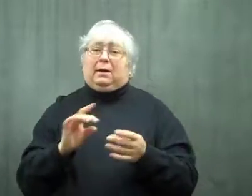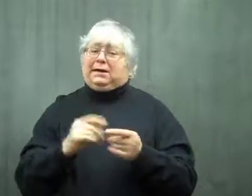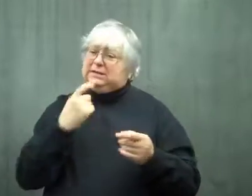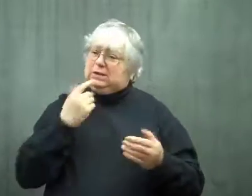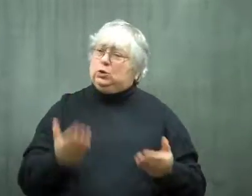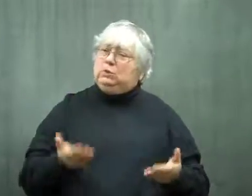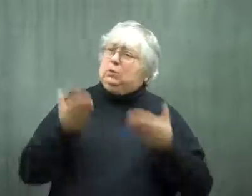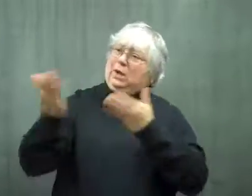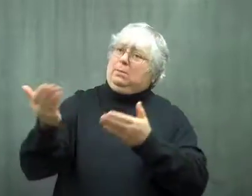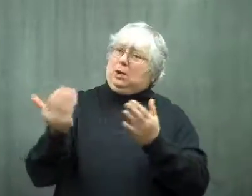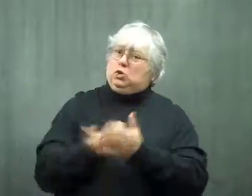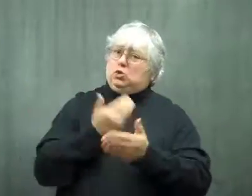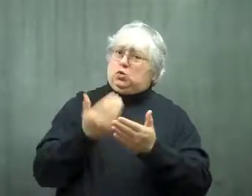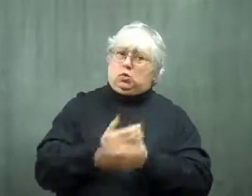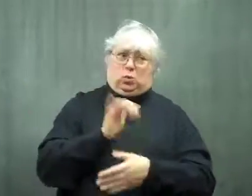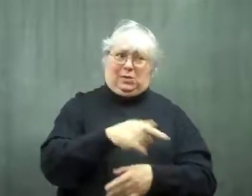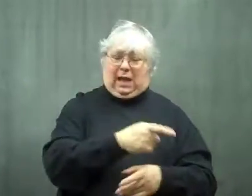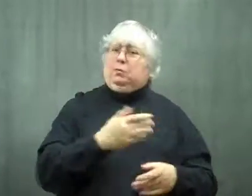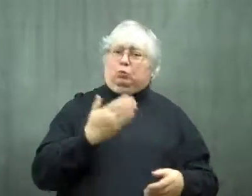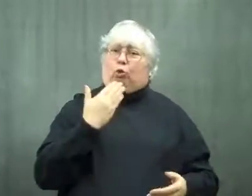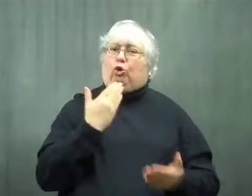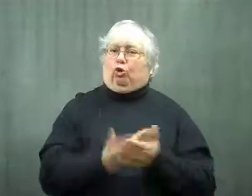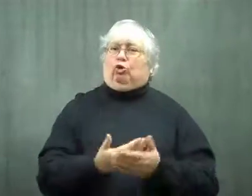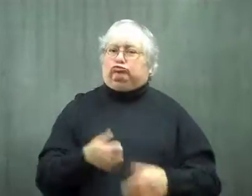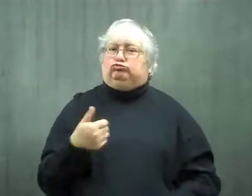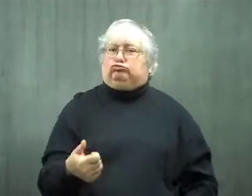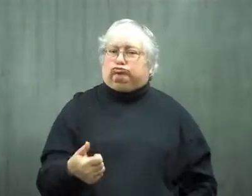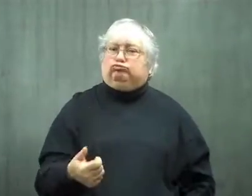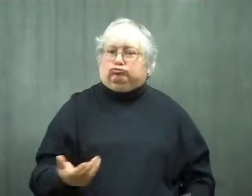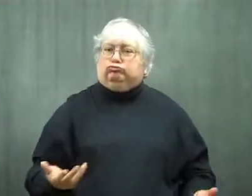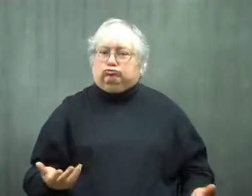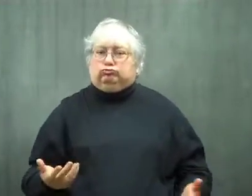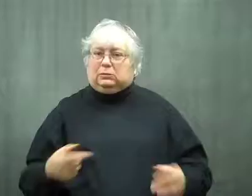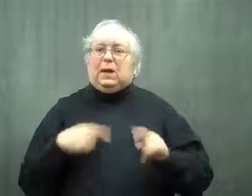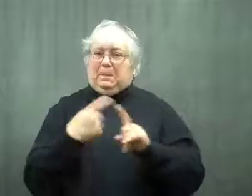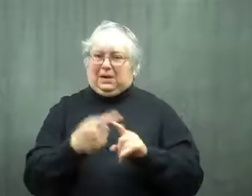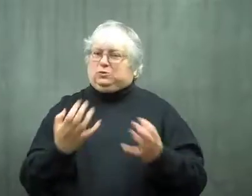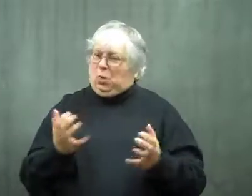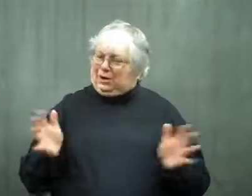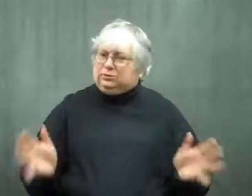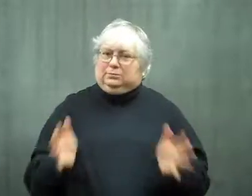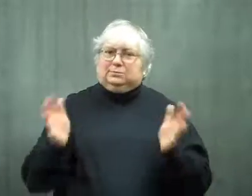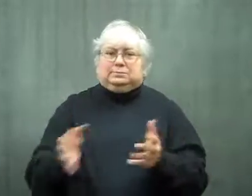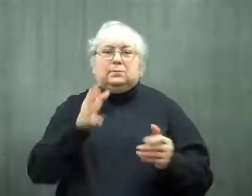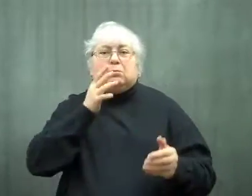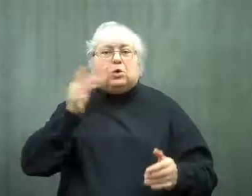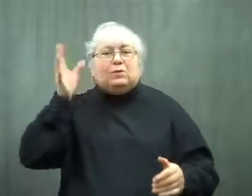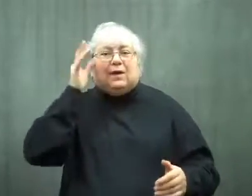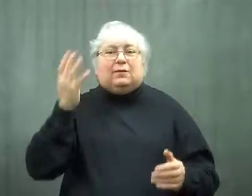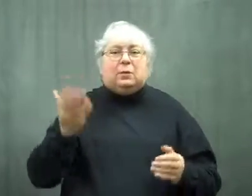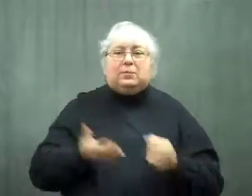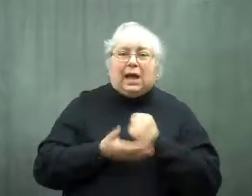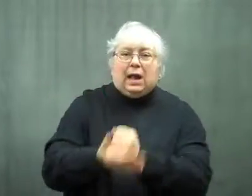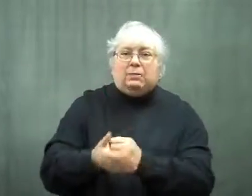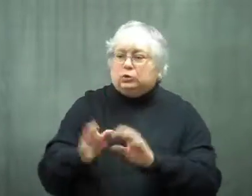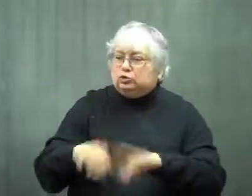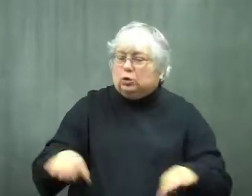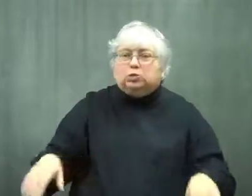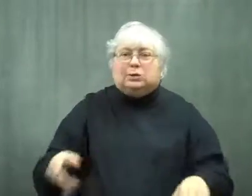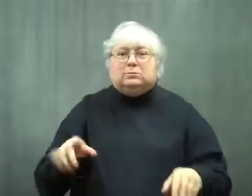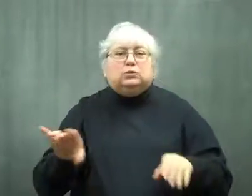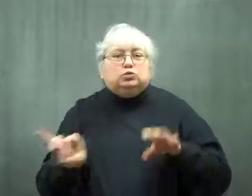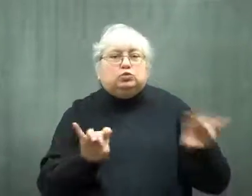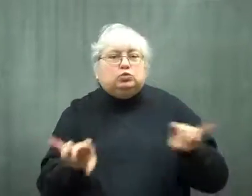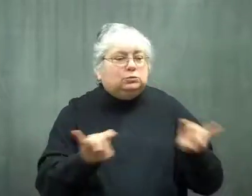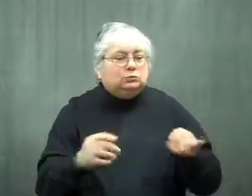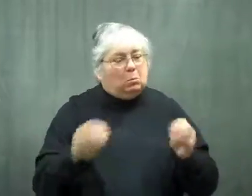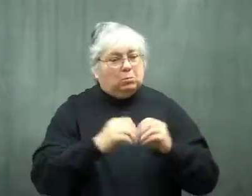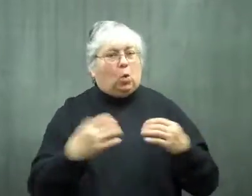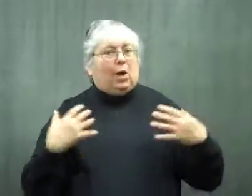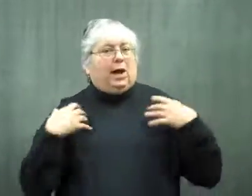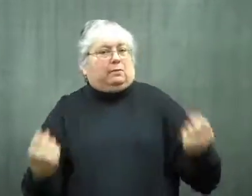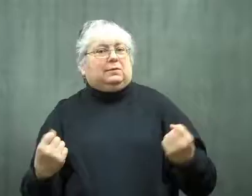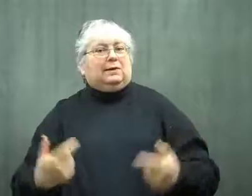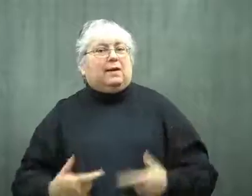approves of the new recommendations.